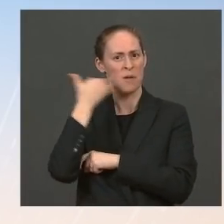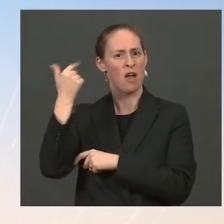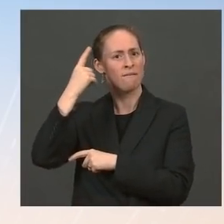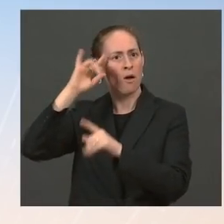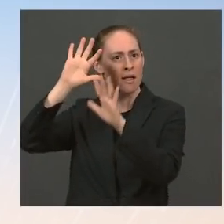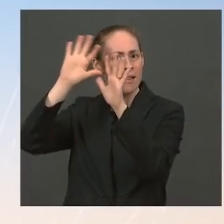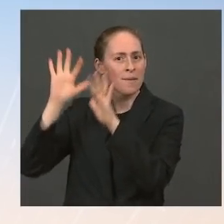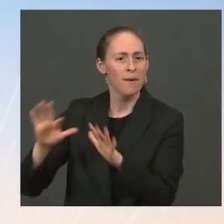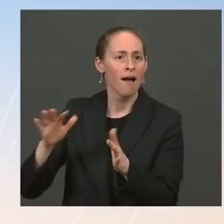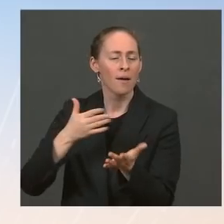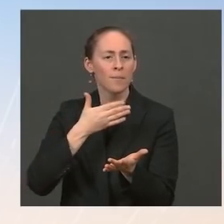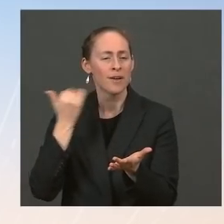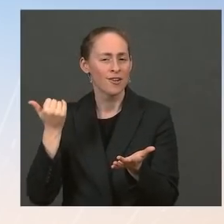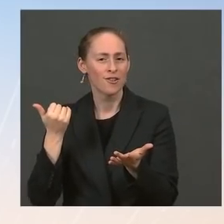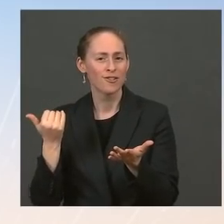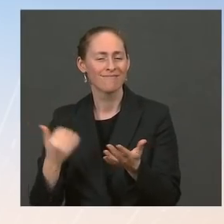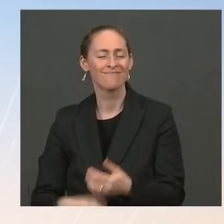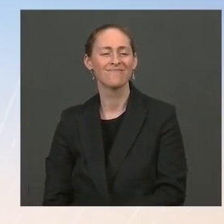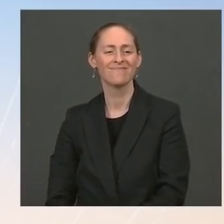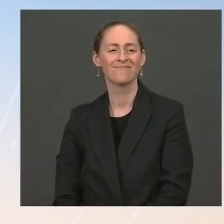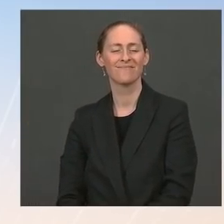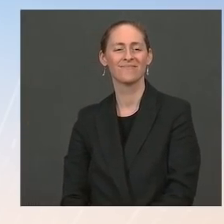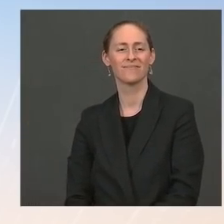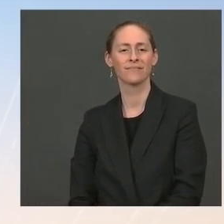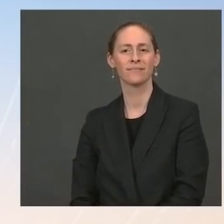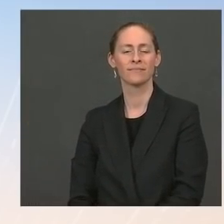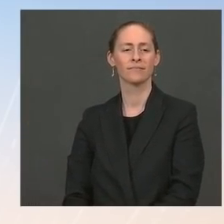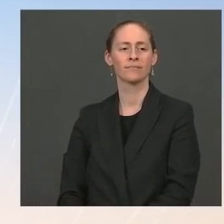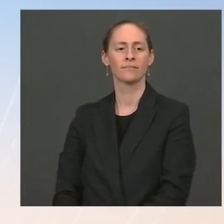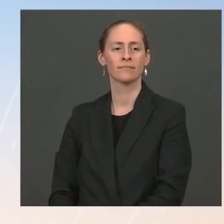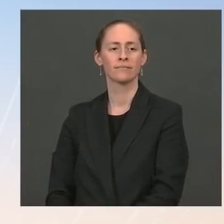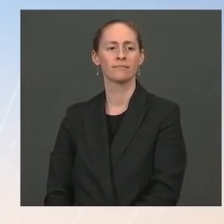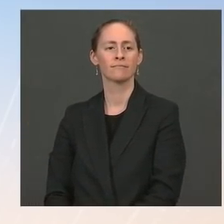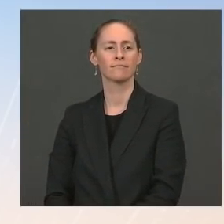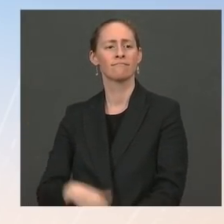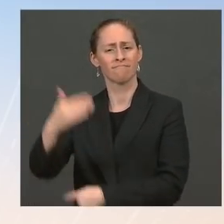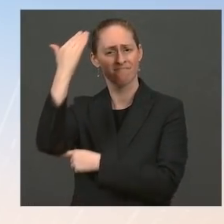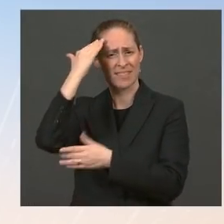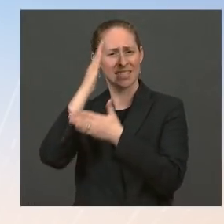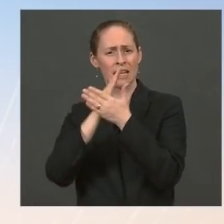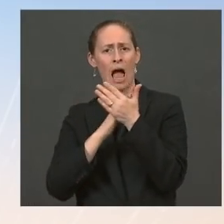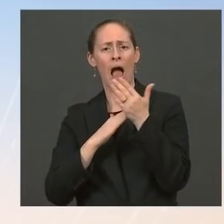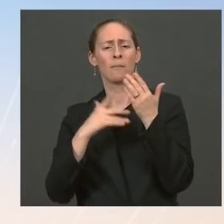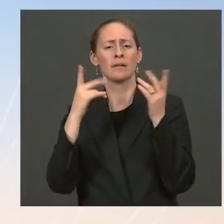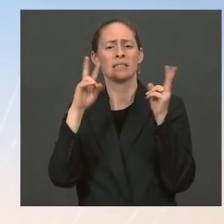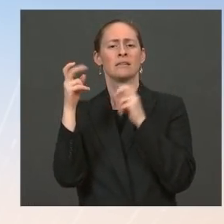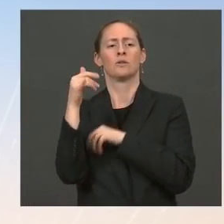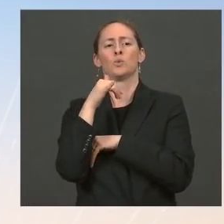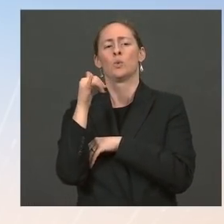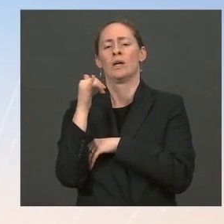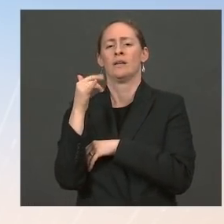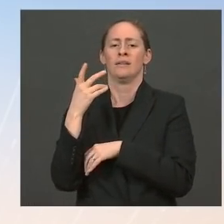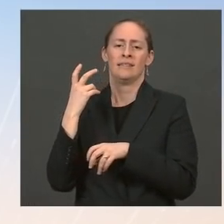where there might be tough topics to discuss, where people have concerns they raise -- that's the purpose of these in-person meetings.